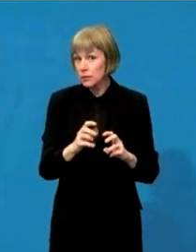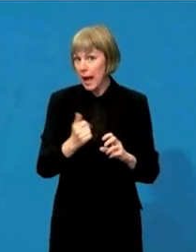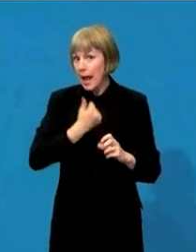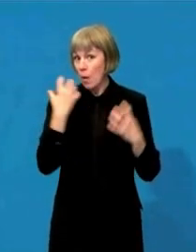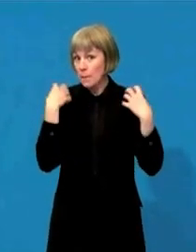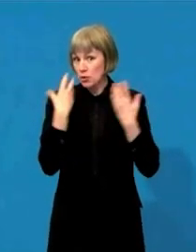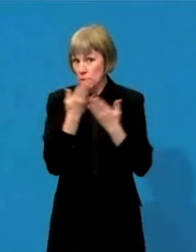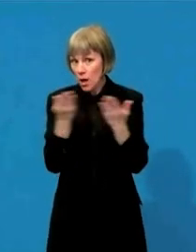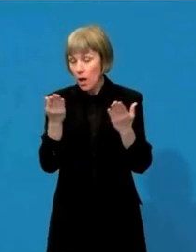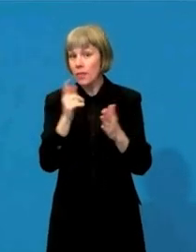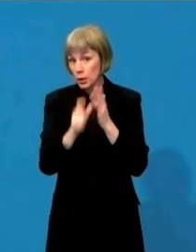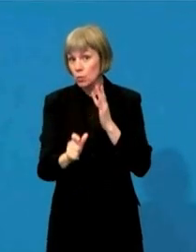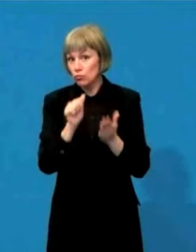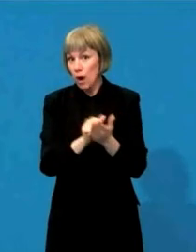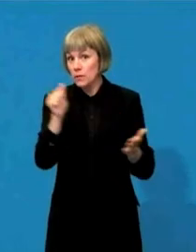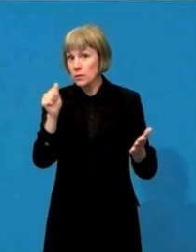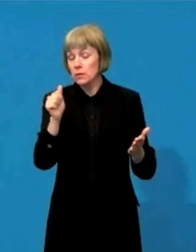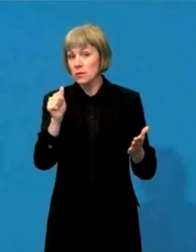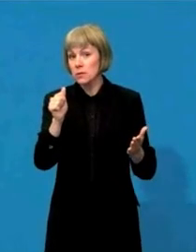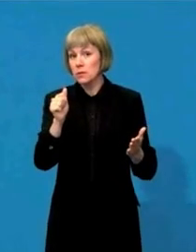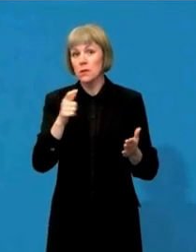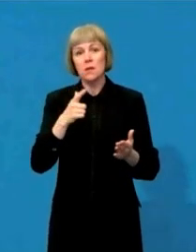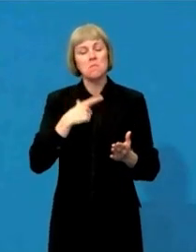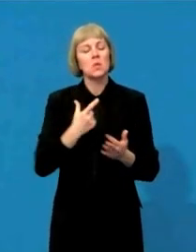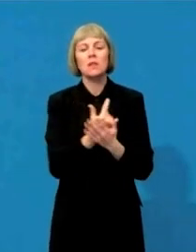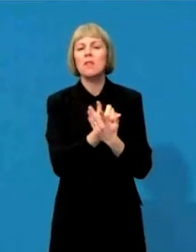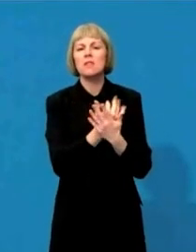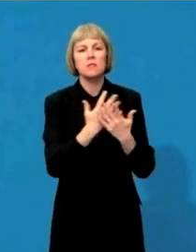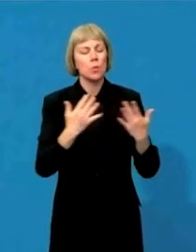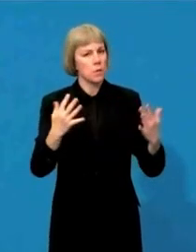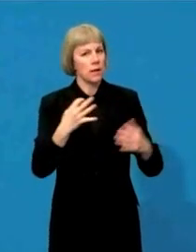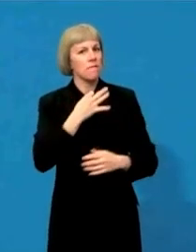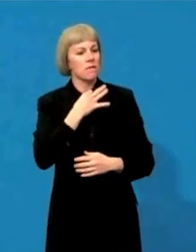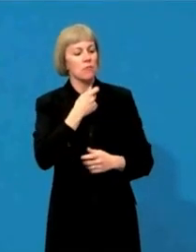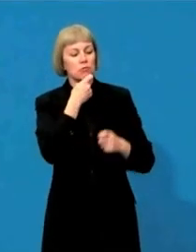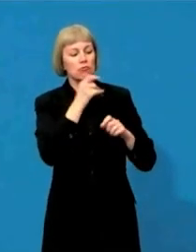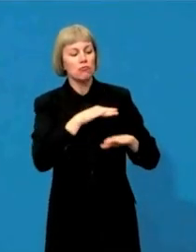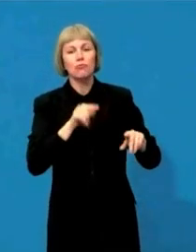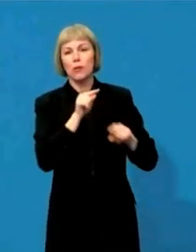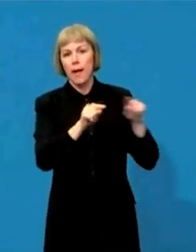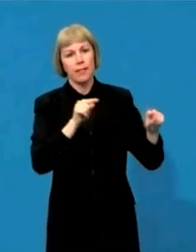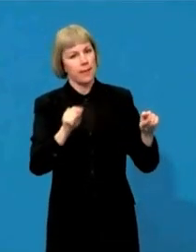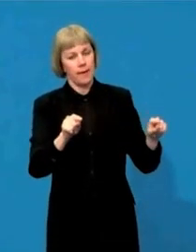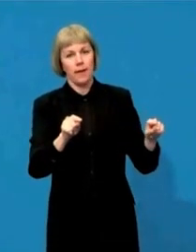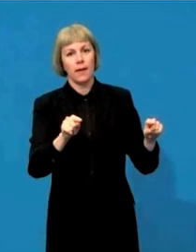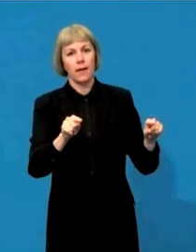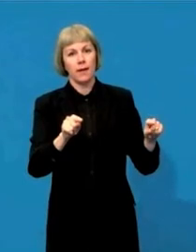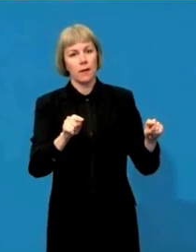we have a lot of vulnerable children out there that needs to have - to be able to live